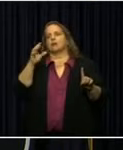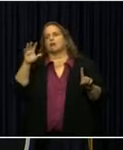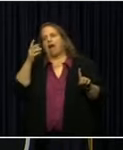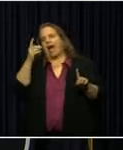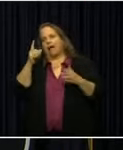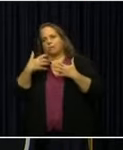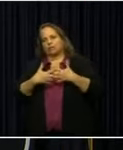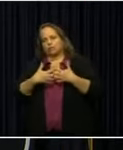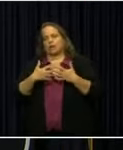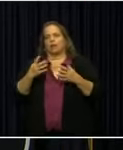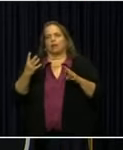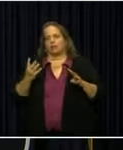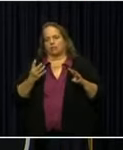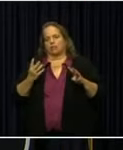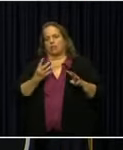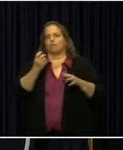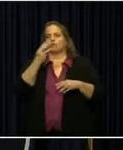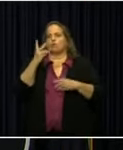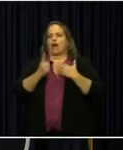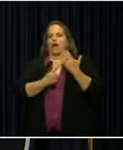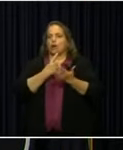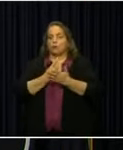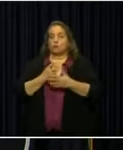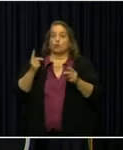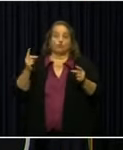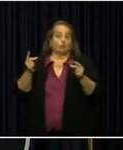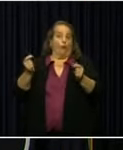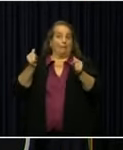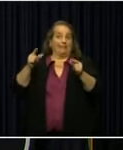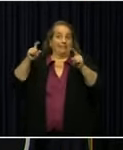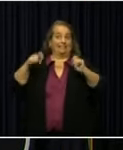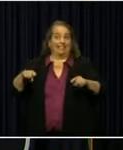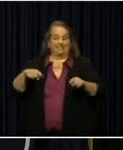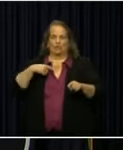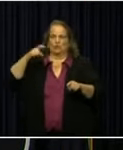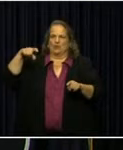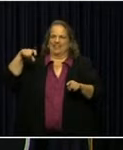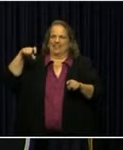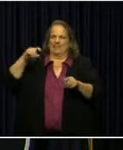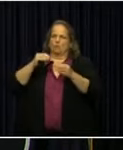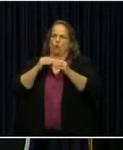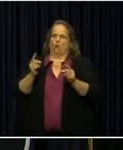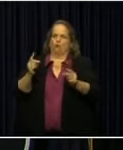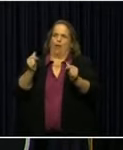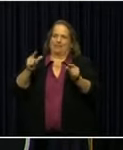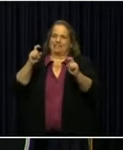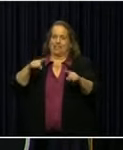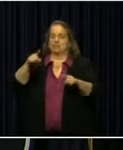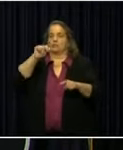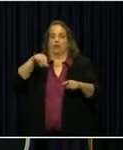GOING TO HAVE TO MAKE SURE THERE'S ENOUGH OF THIS PPE. NOW, REMEMBER, THERE'S A COUPLE REASONS FOR THAT.